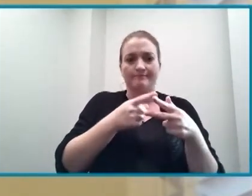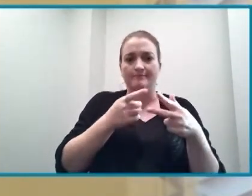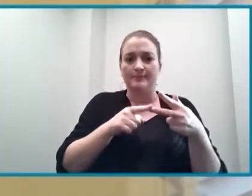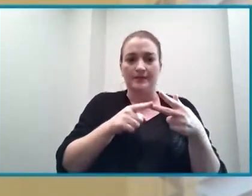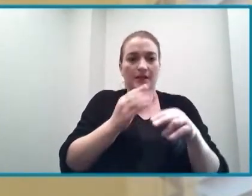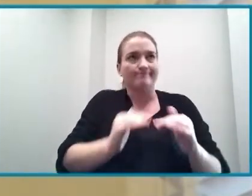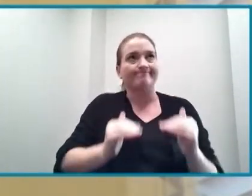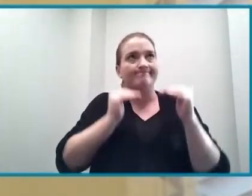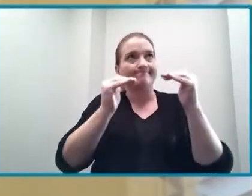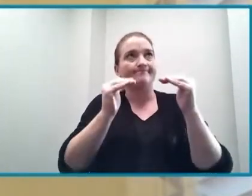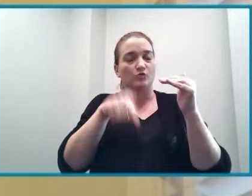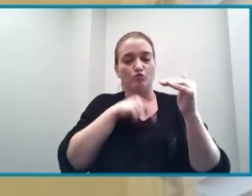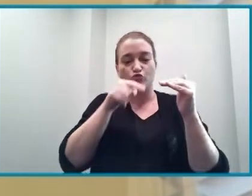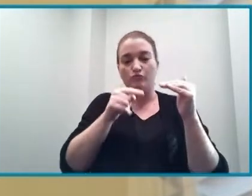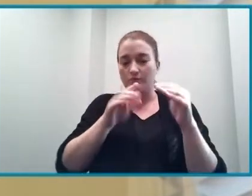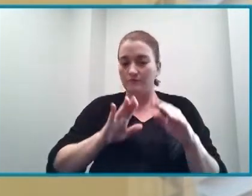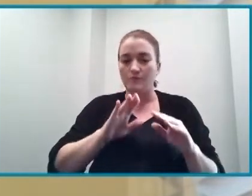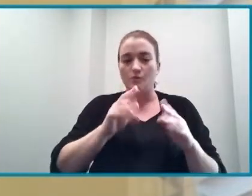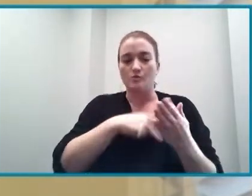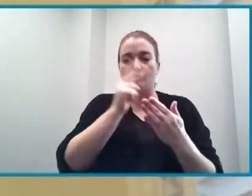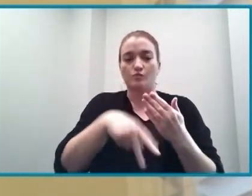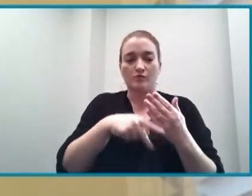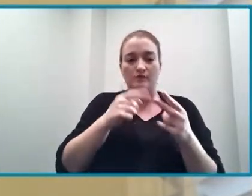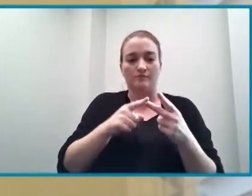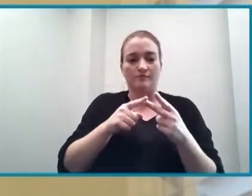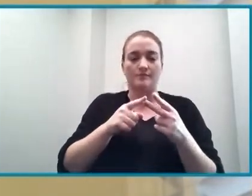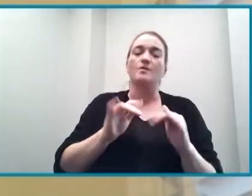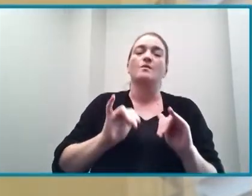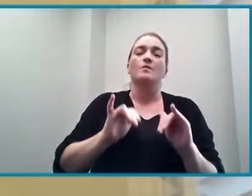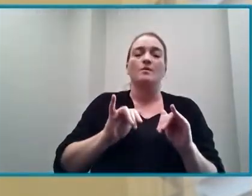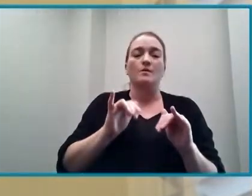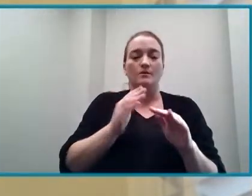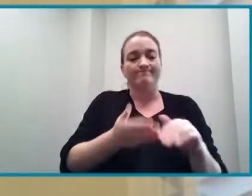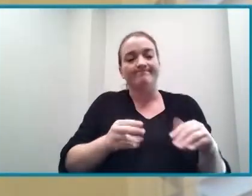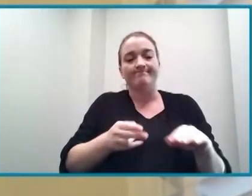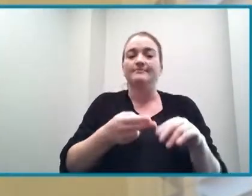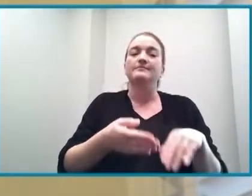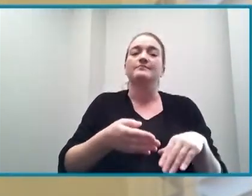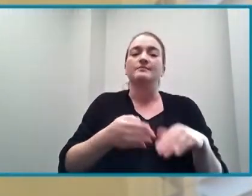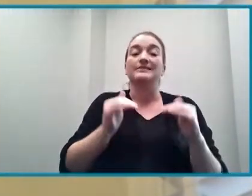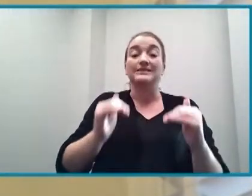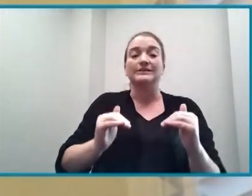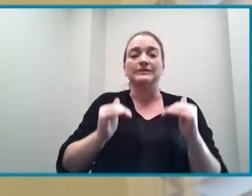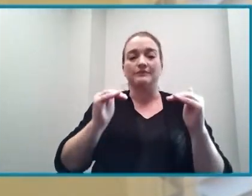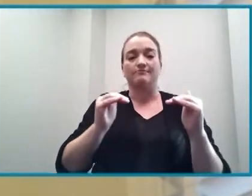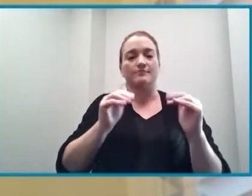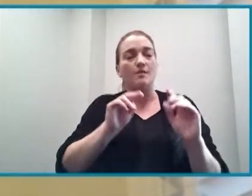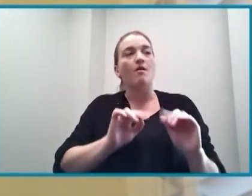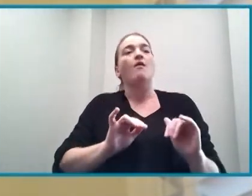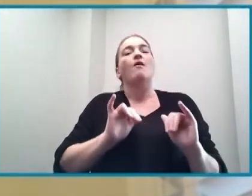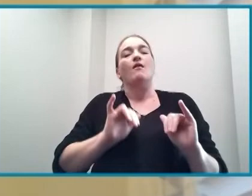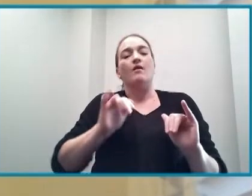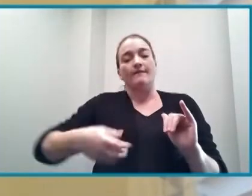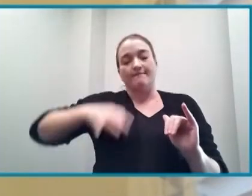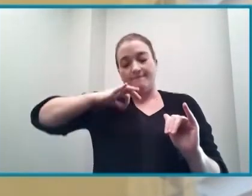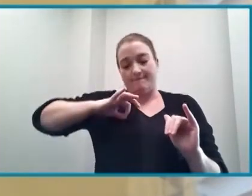And increased value of the arts: Grantee partnerships and activities lead to increased understanding of the value